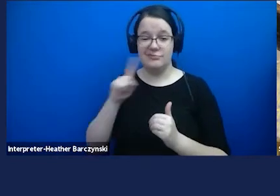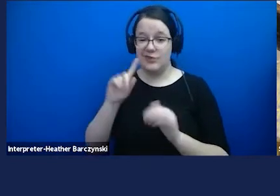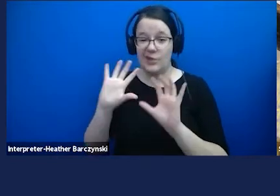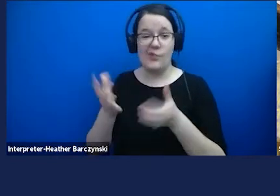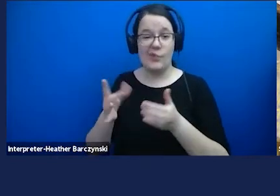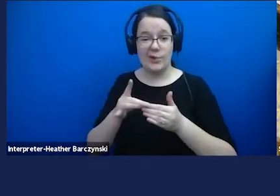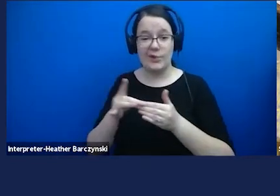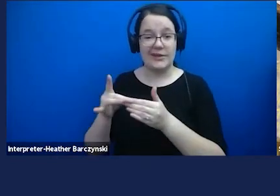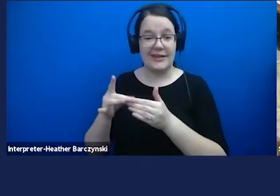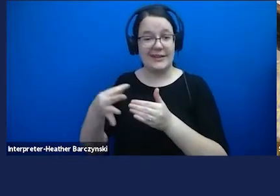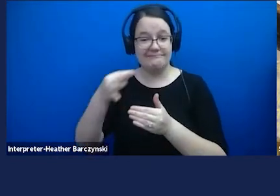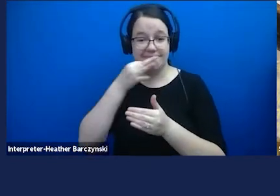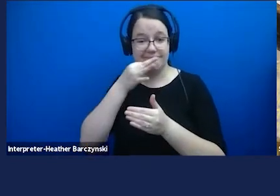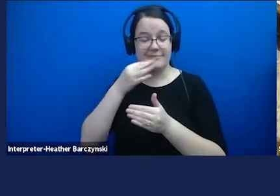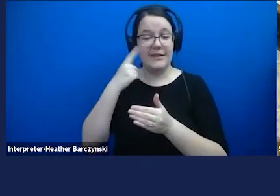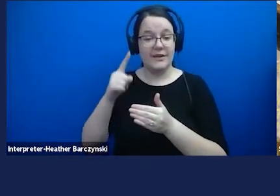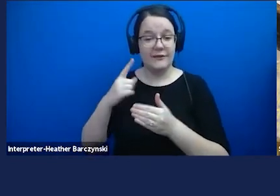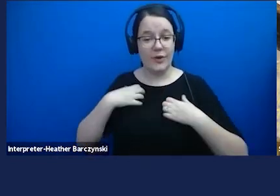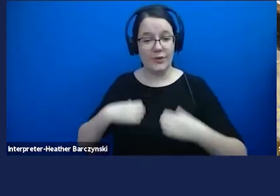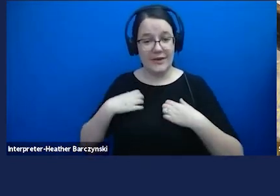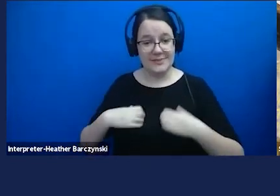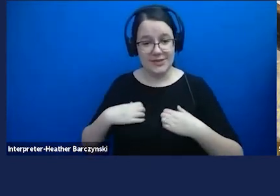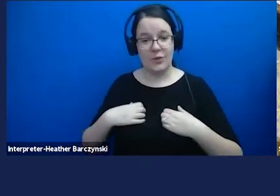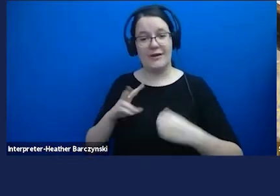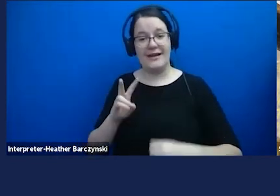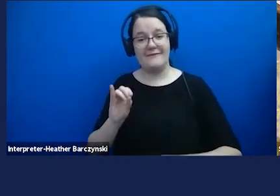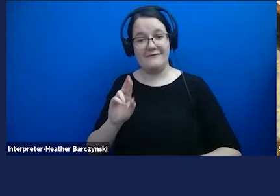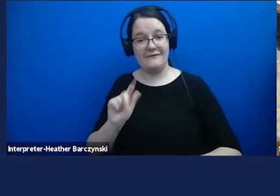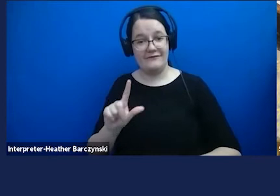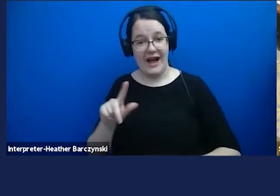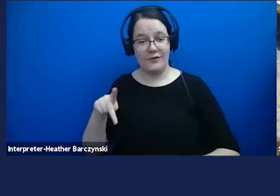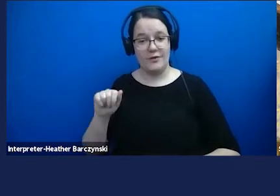respiratory pathogens respiratory viral pathogens in particular as is dave so we're really very